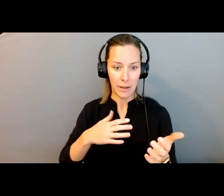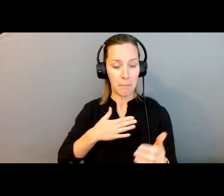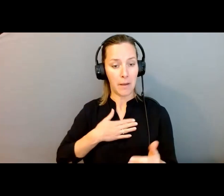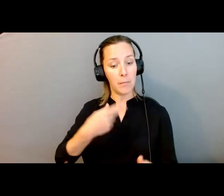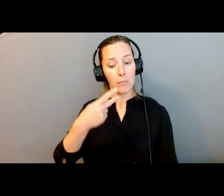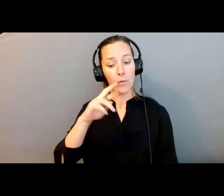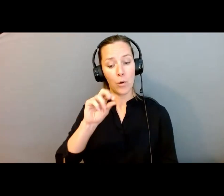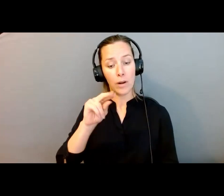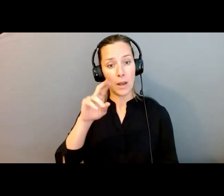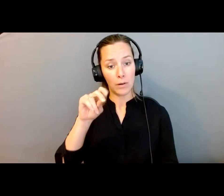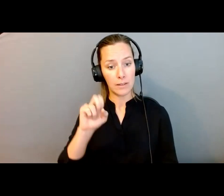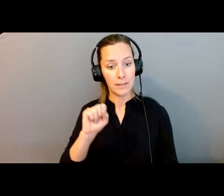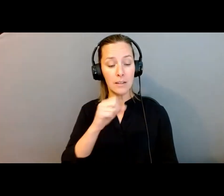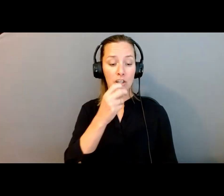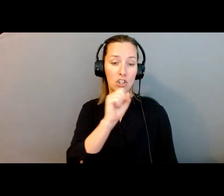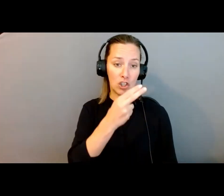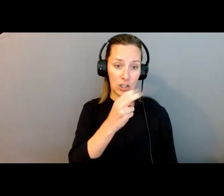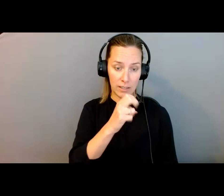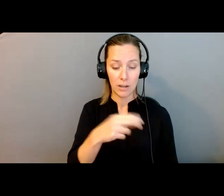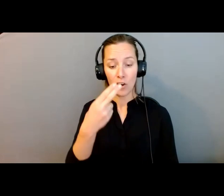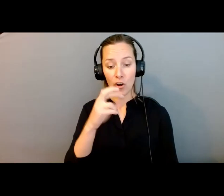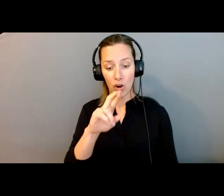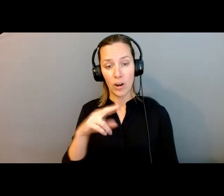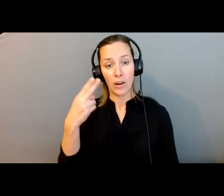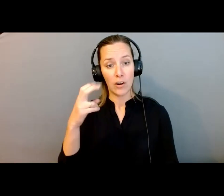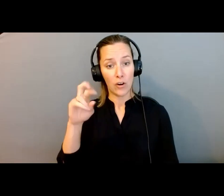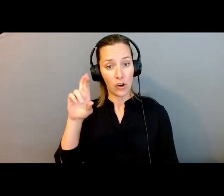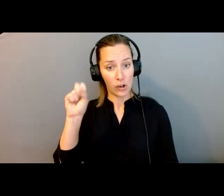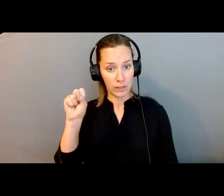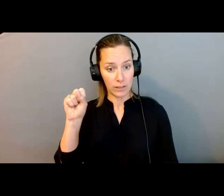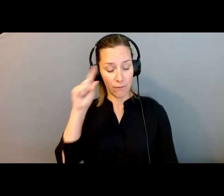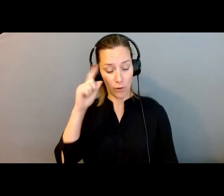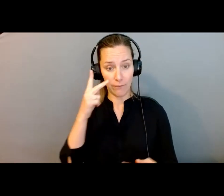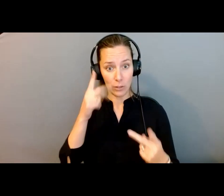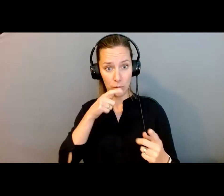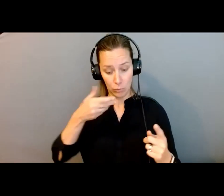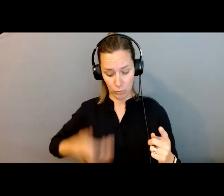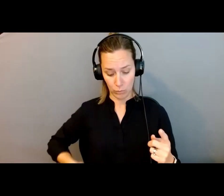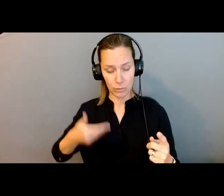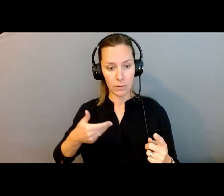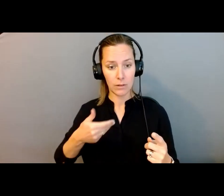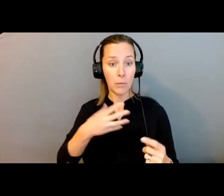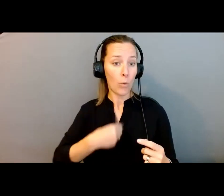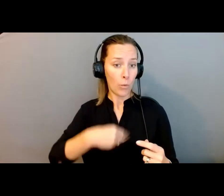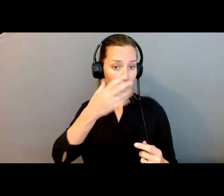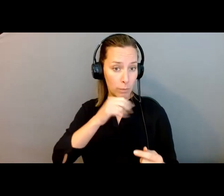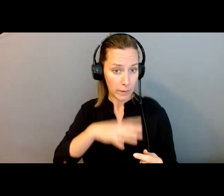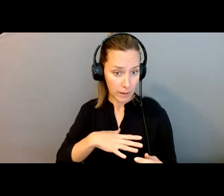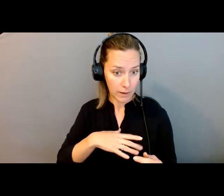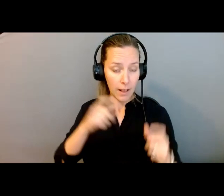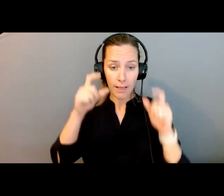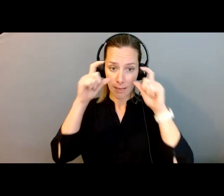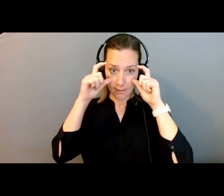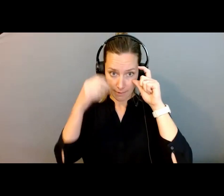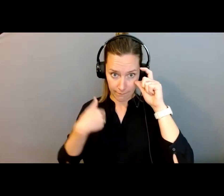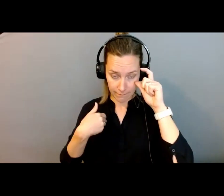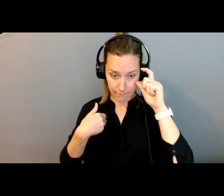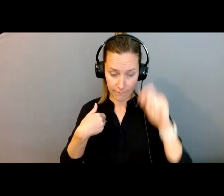and hers, and for a visual description, I am a white woman with glasses and a pixie cut.